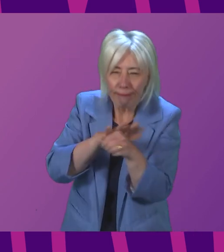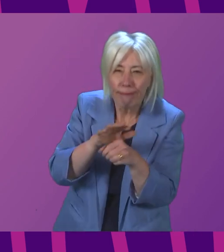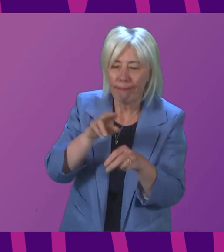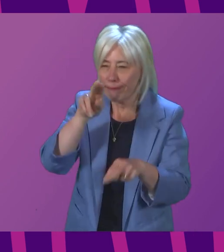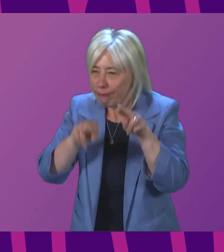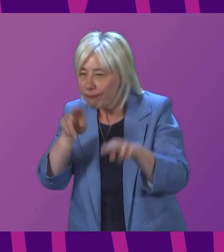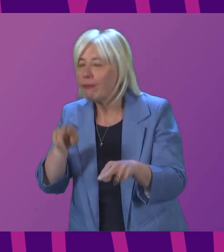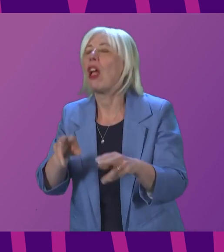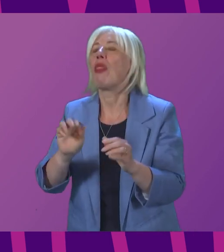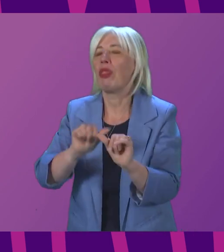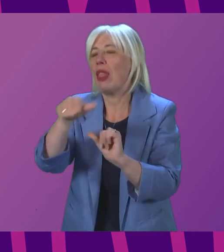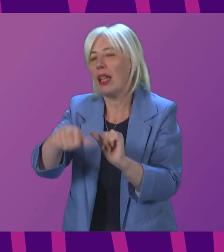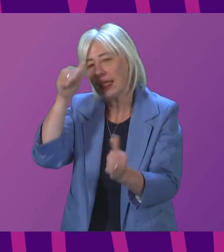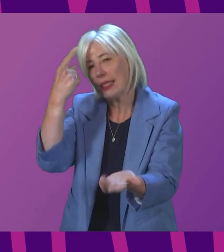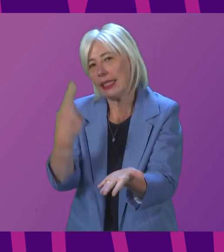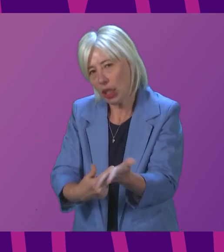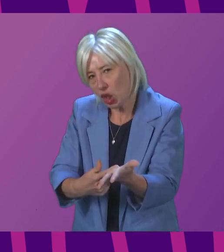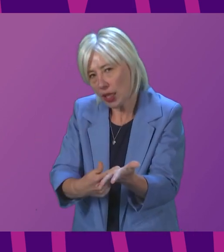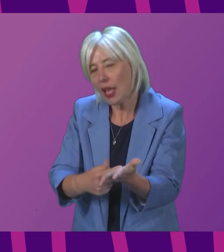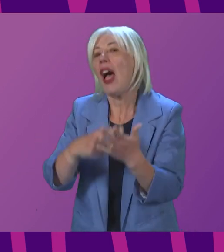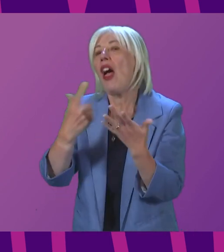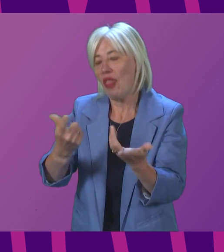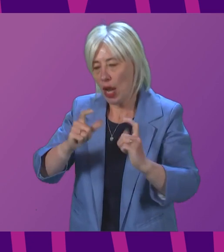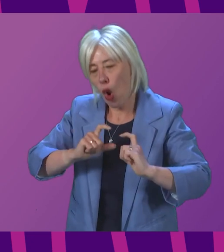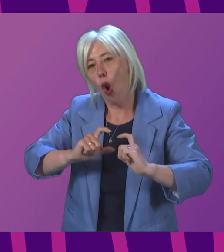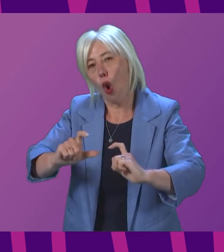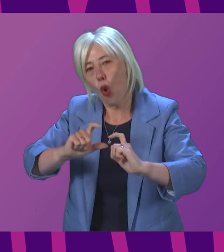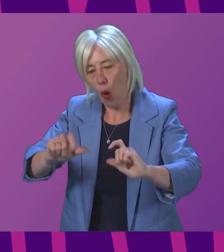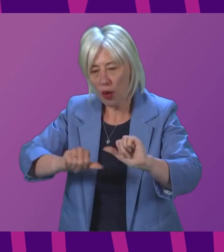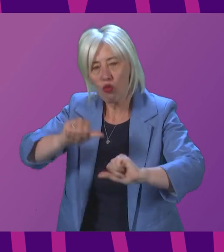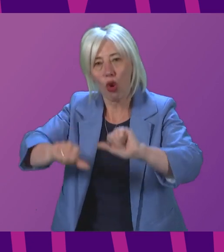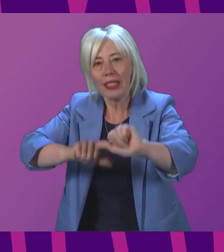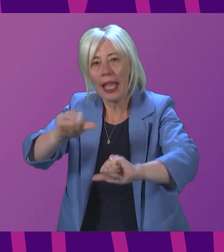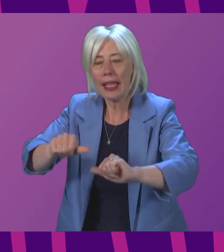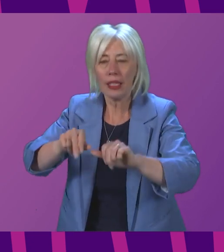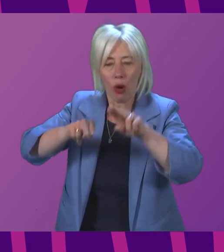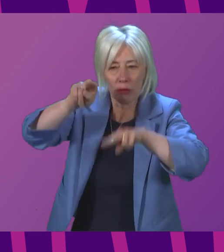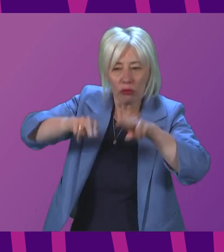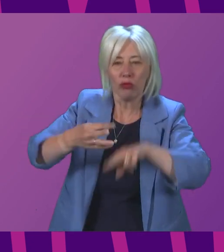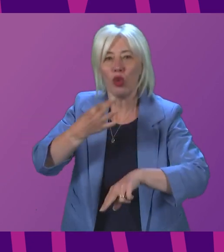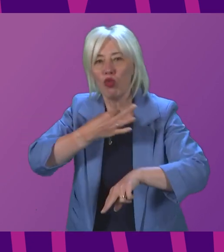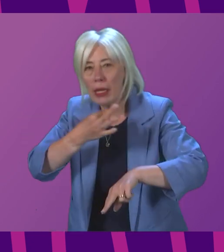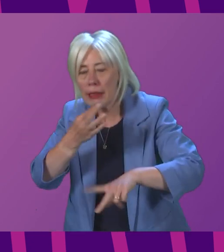Following the decision, there is a process of on-going and dynamic risk assessment and management.